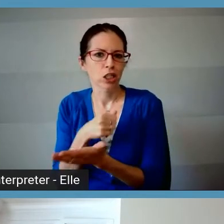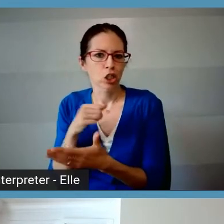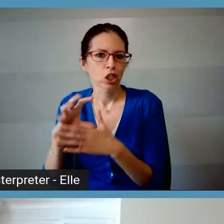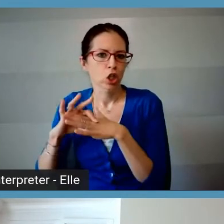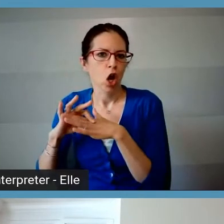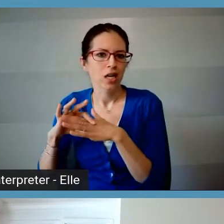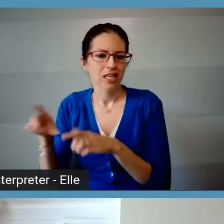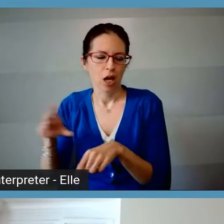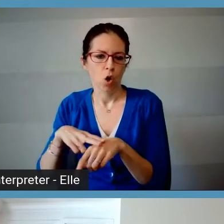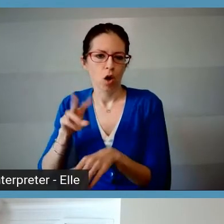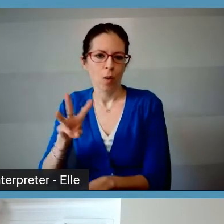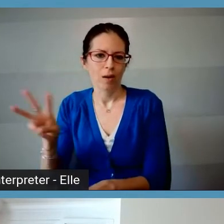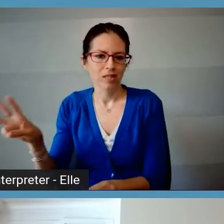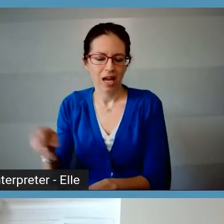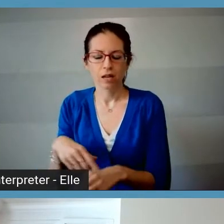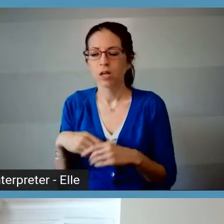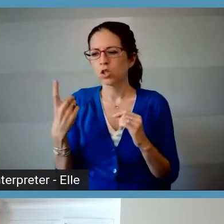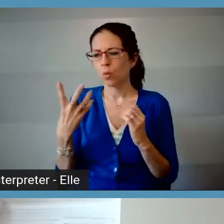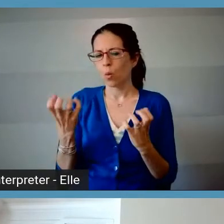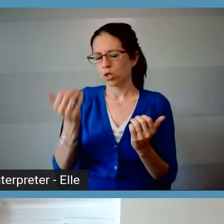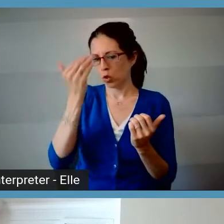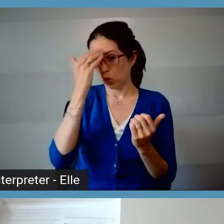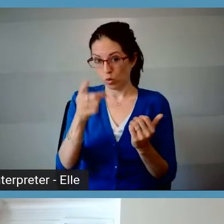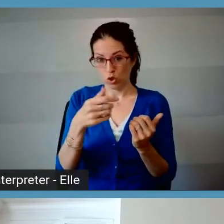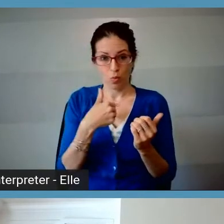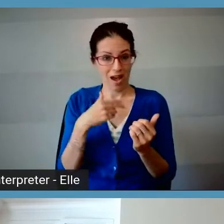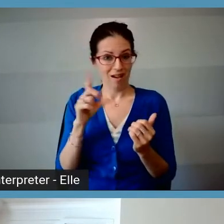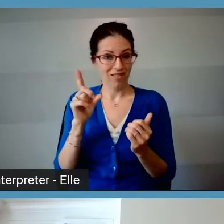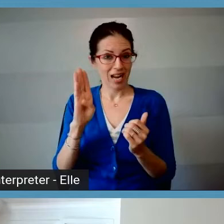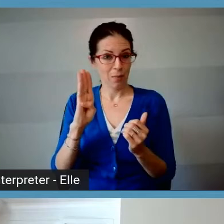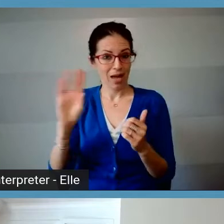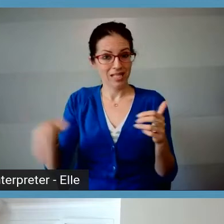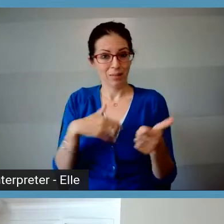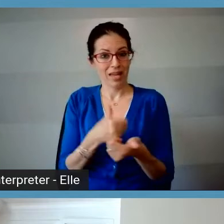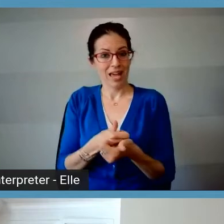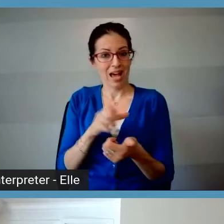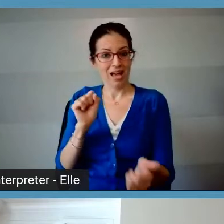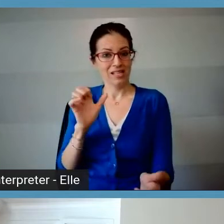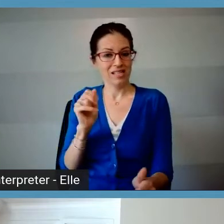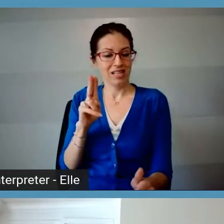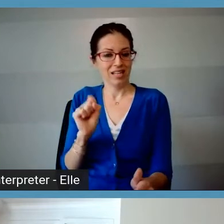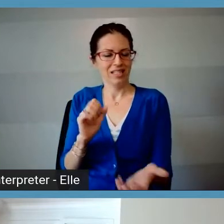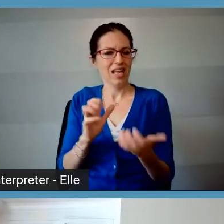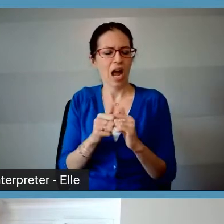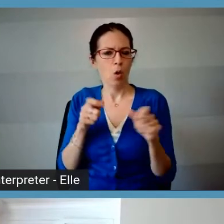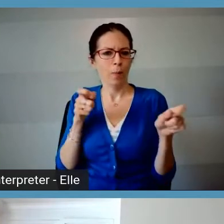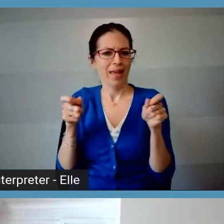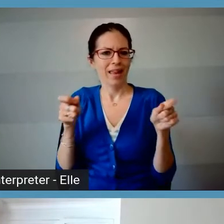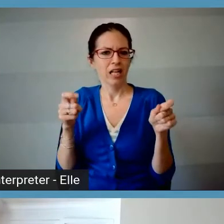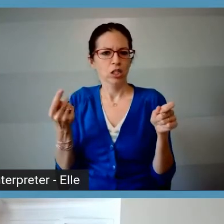so someone wanted to know you have a database behind the scenes managing the profiles, or,